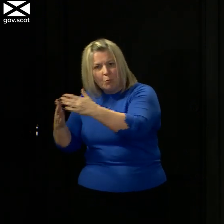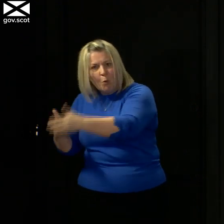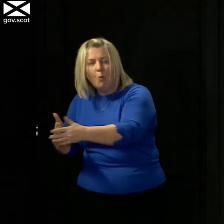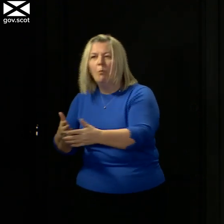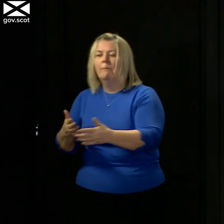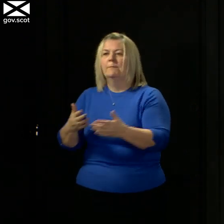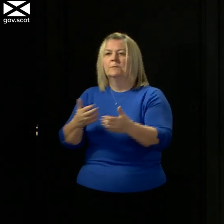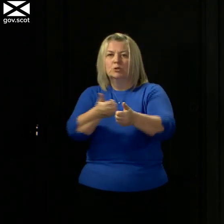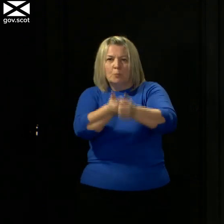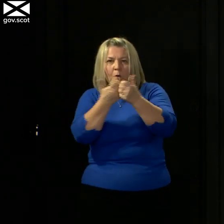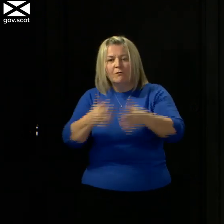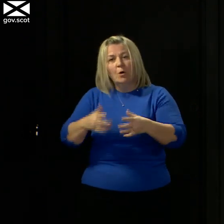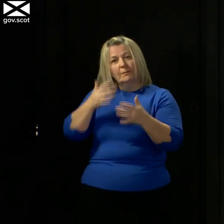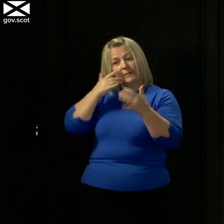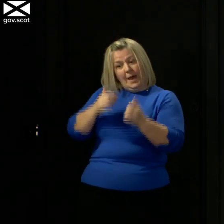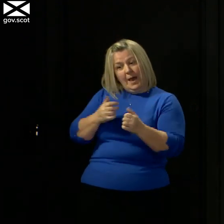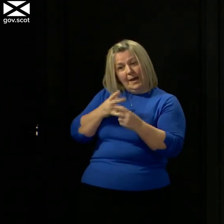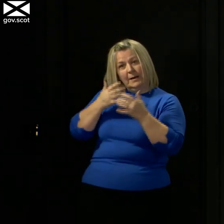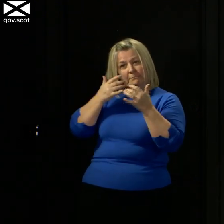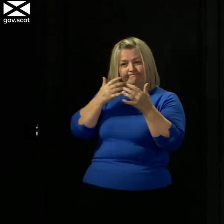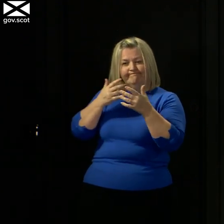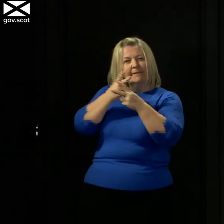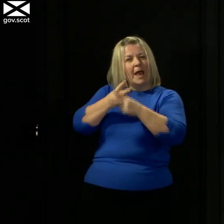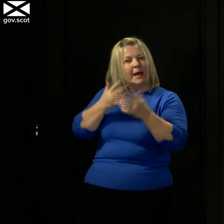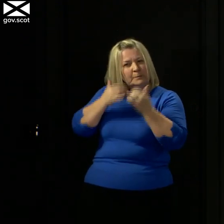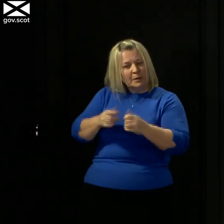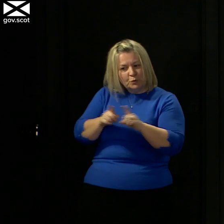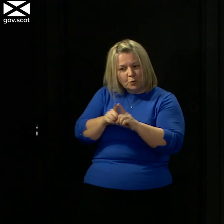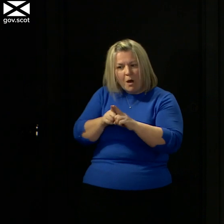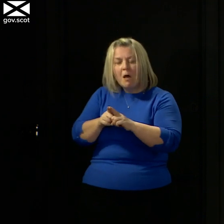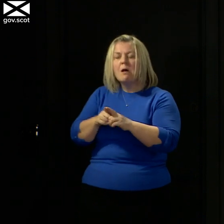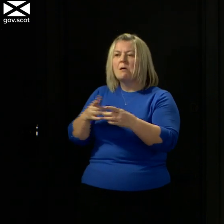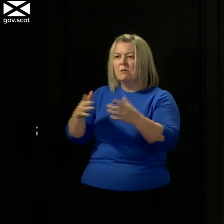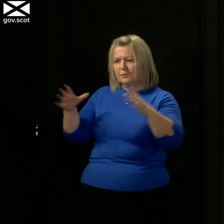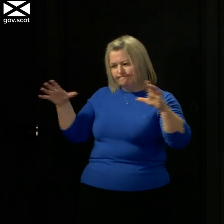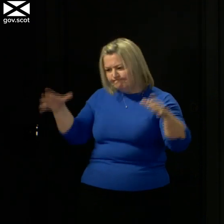action is being taken we have taken a decision and guidance has already been